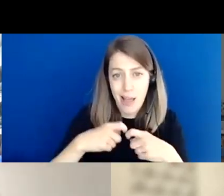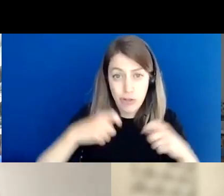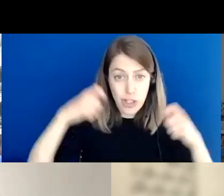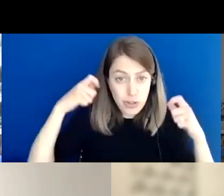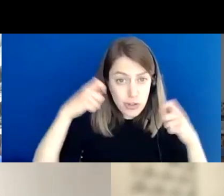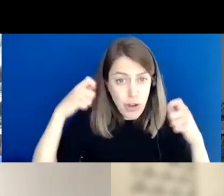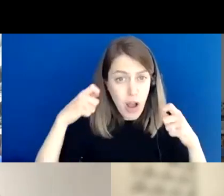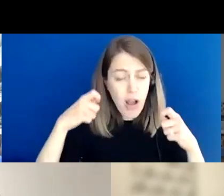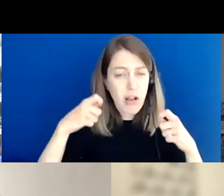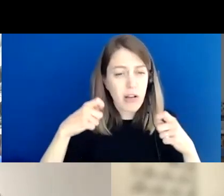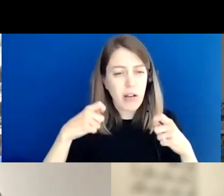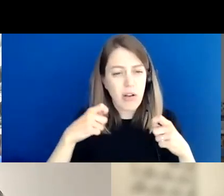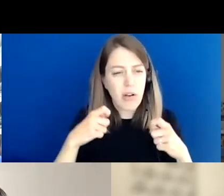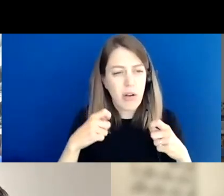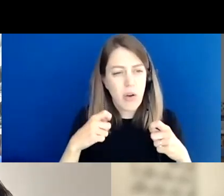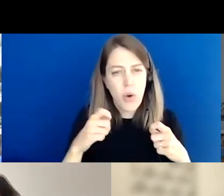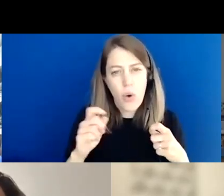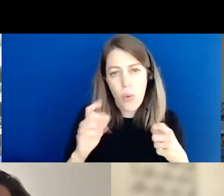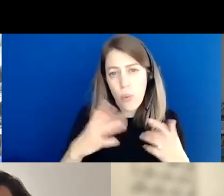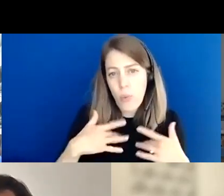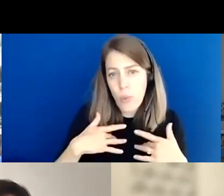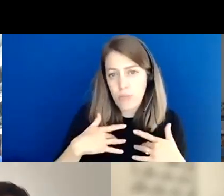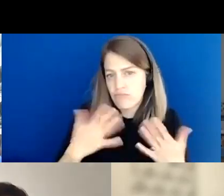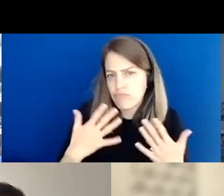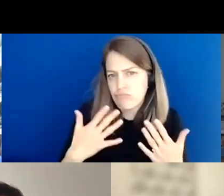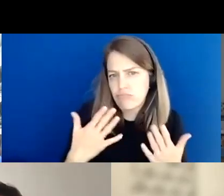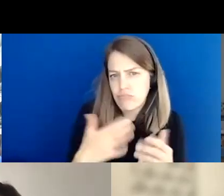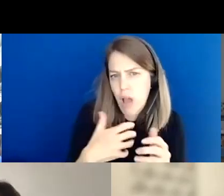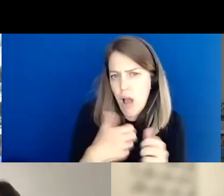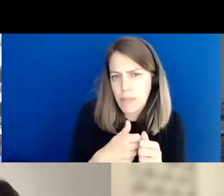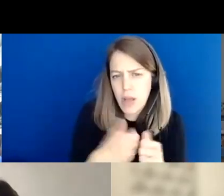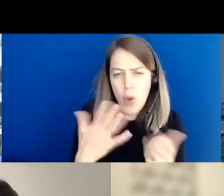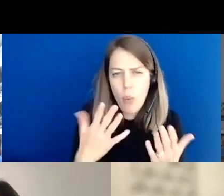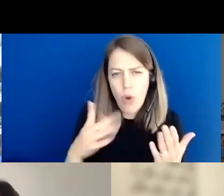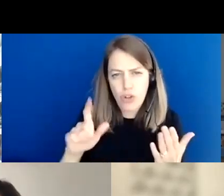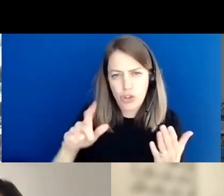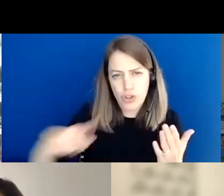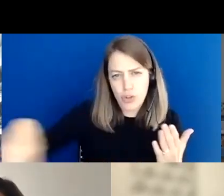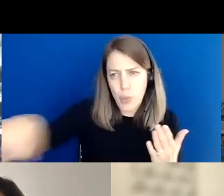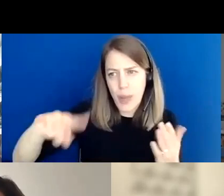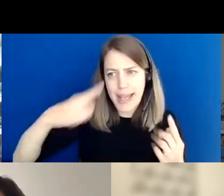should be thinking about more doing to try and keep up that fight?